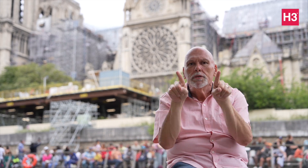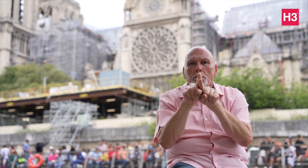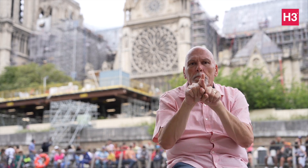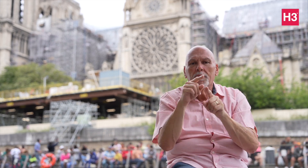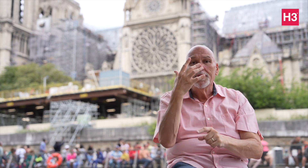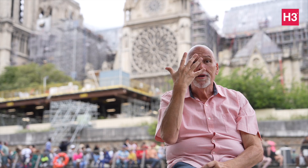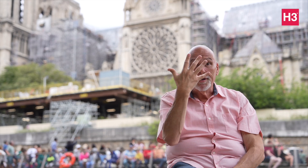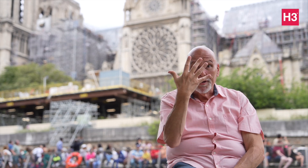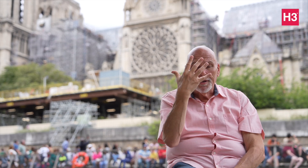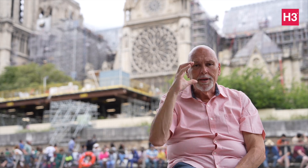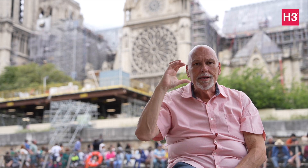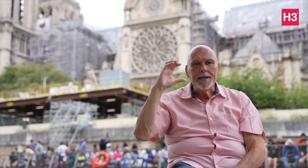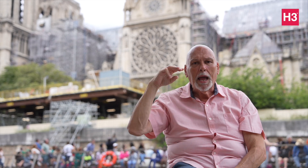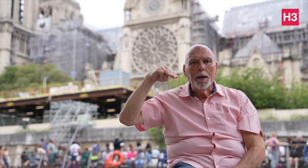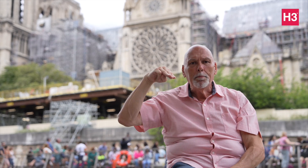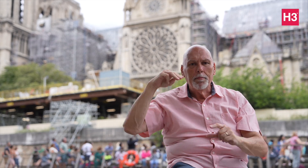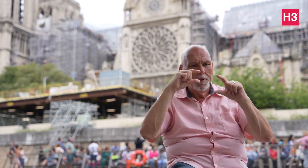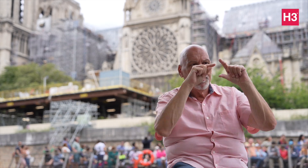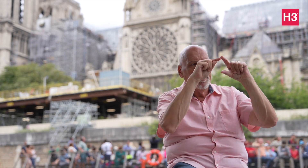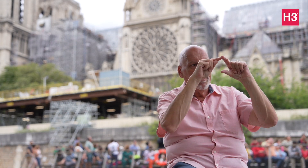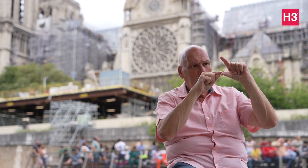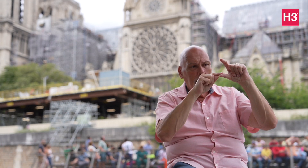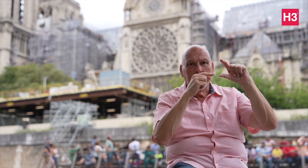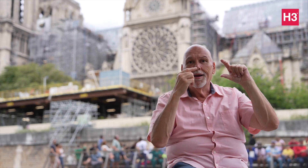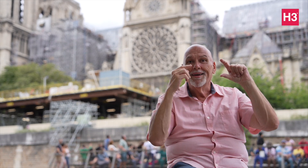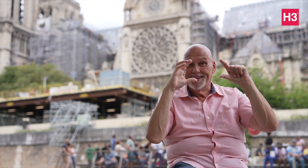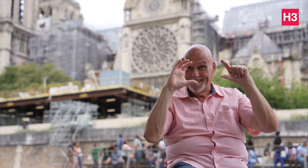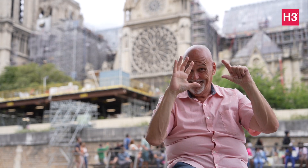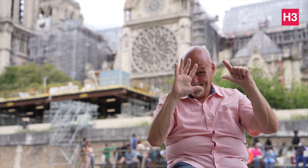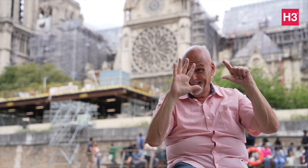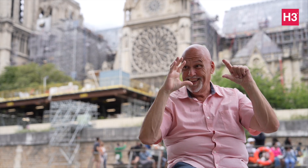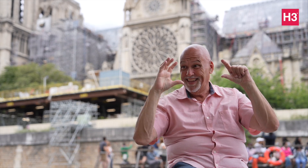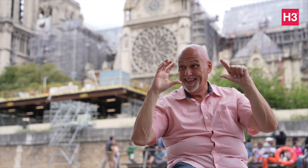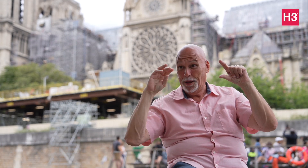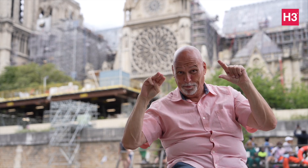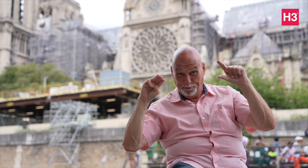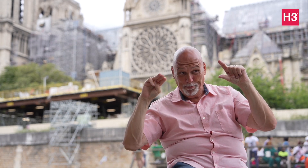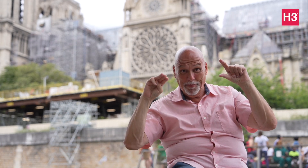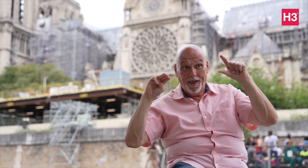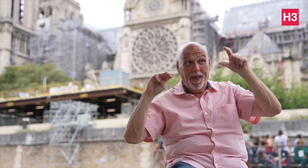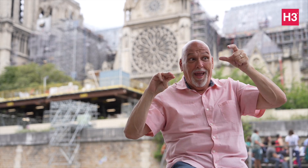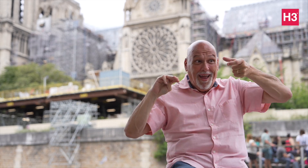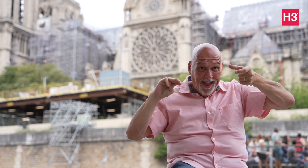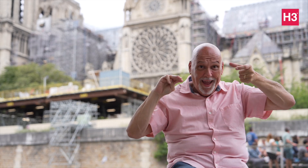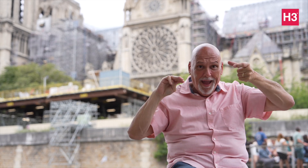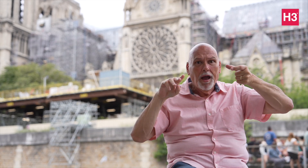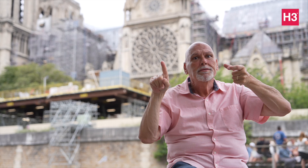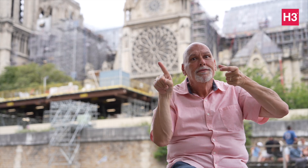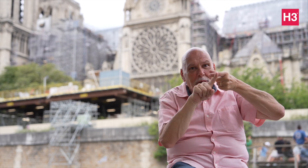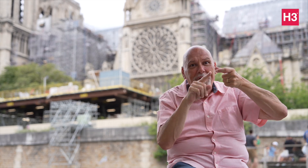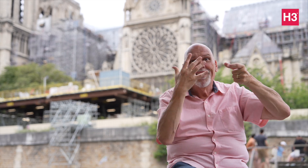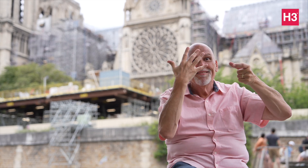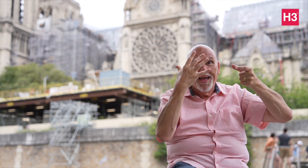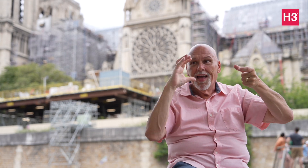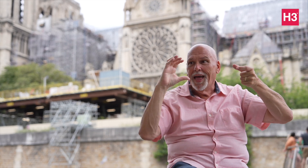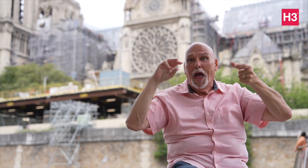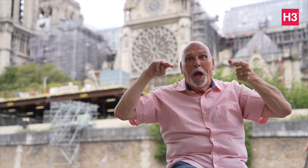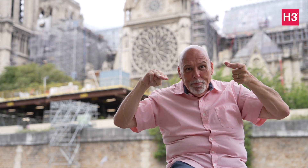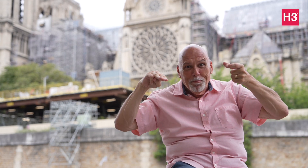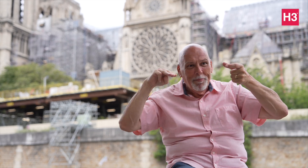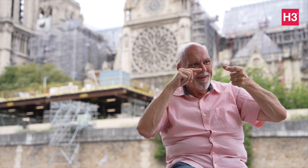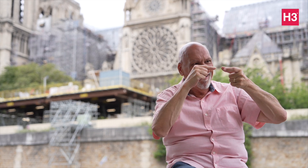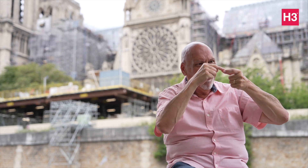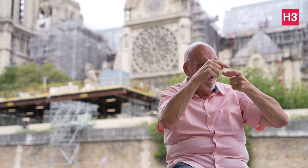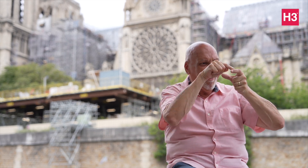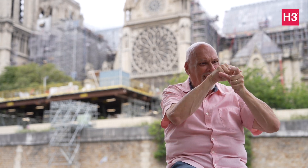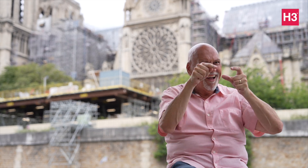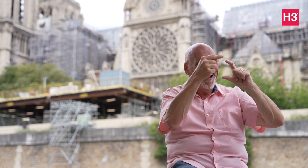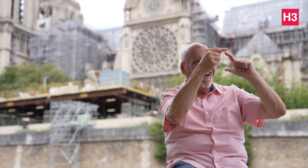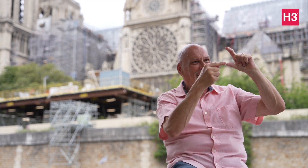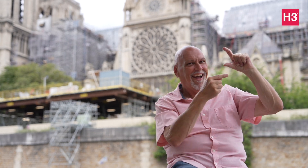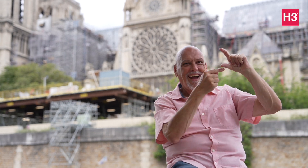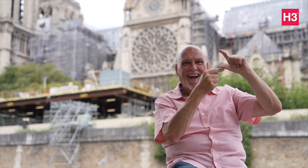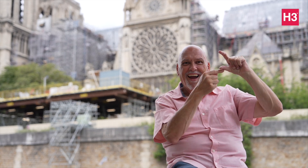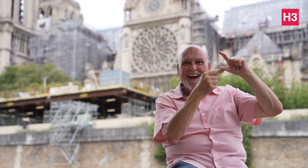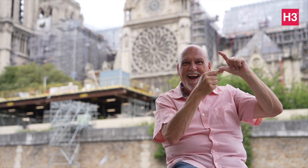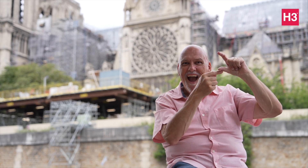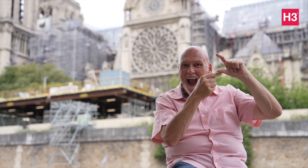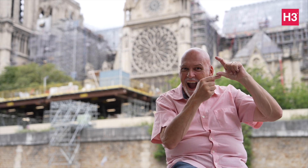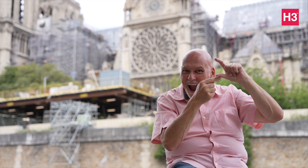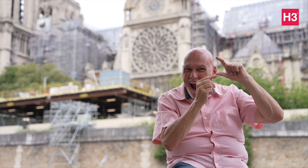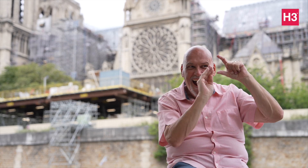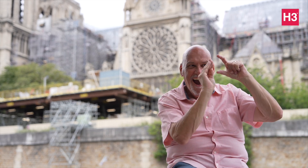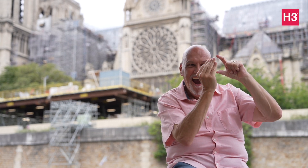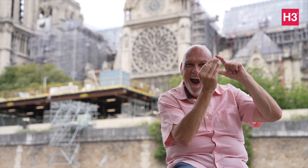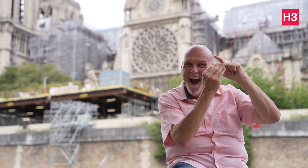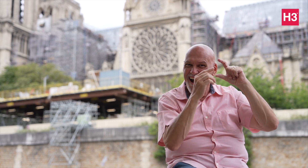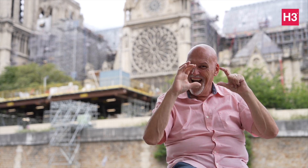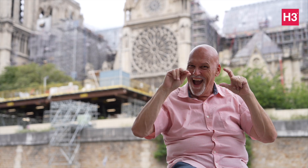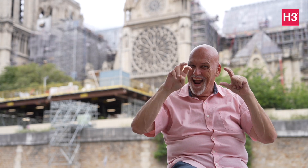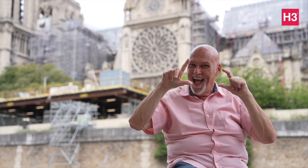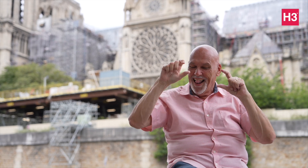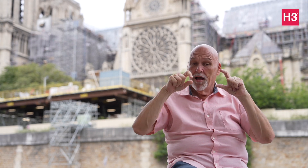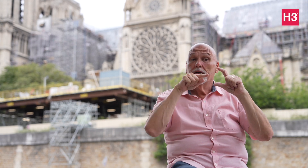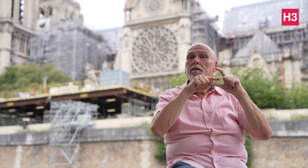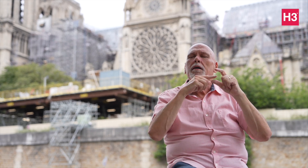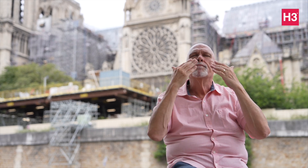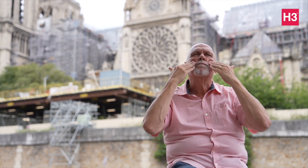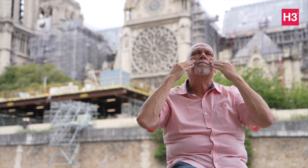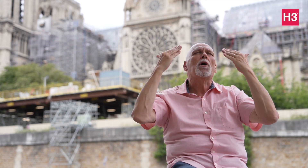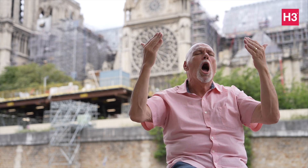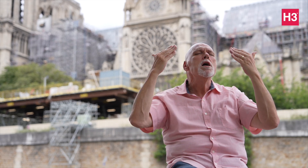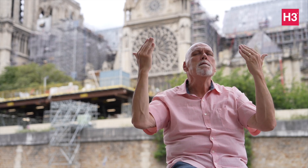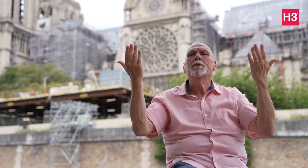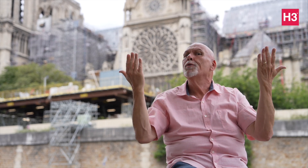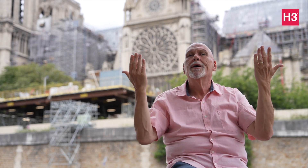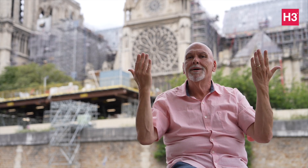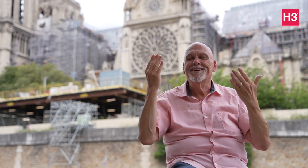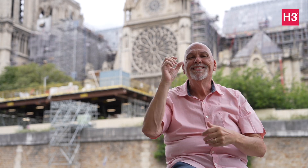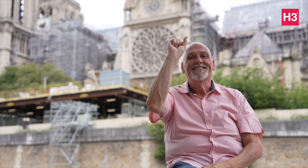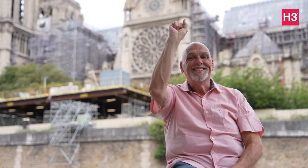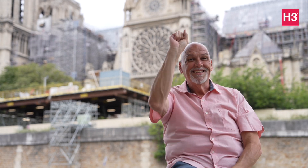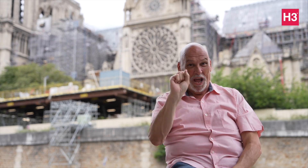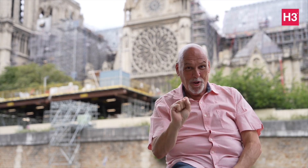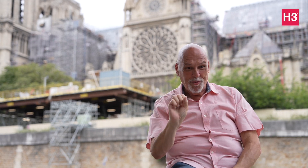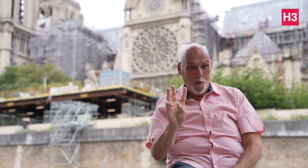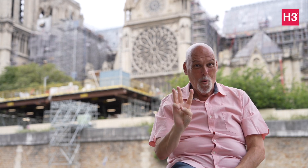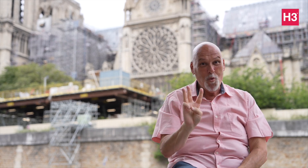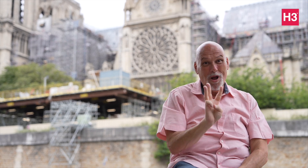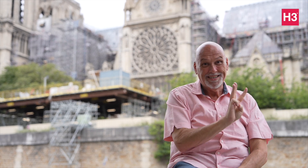It stands about 5 cm tall and 5 cm wide. This famous French dessert originates